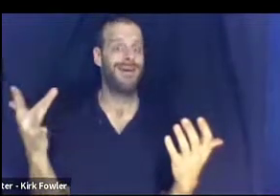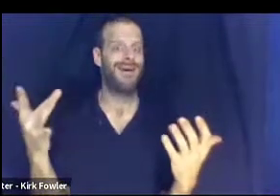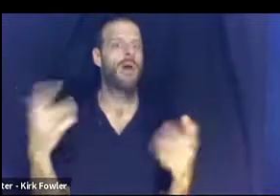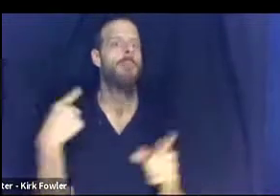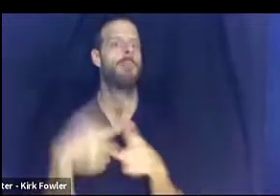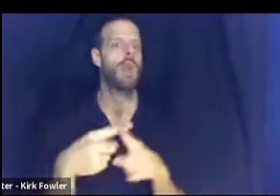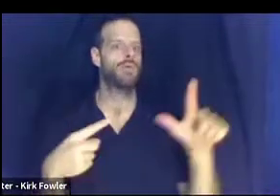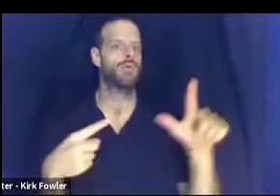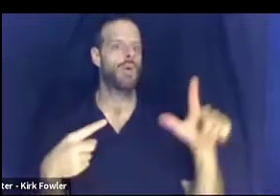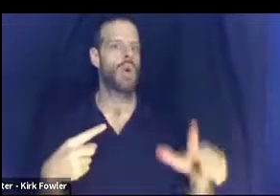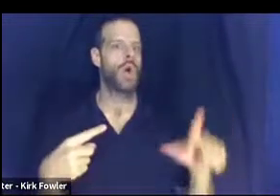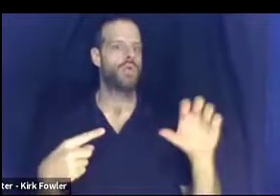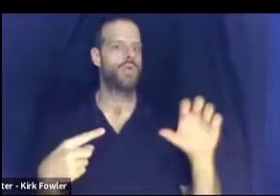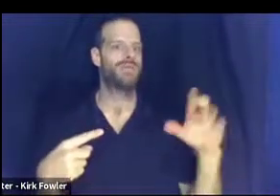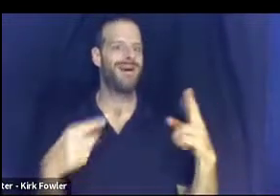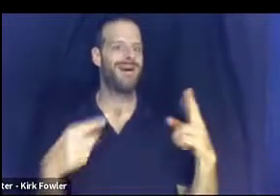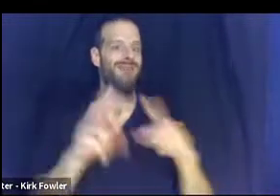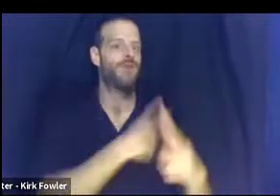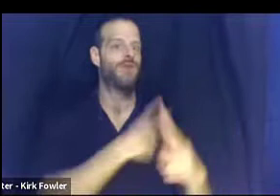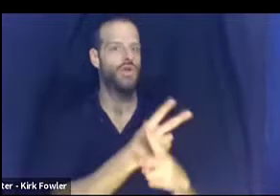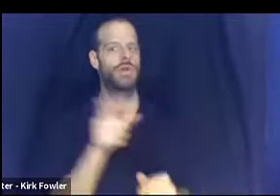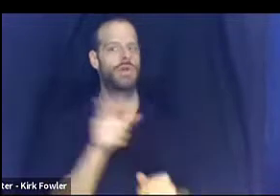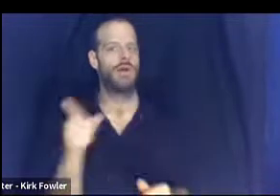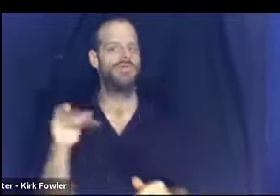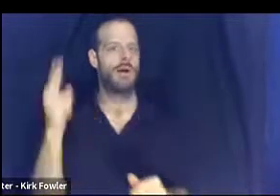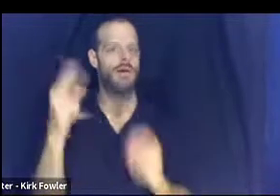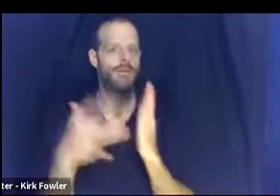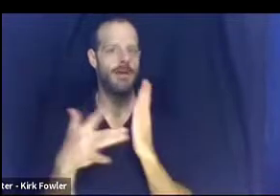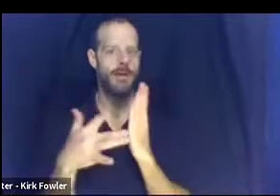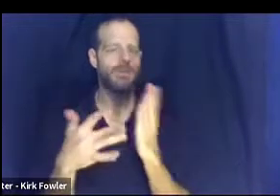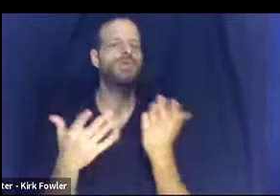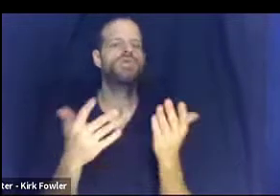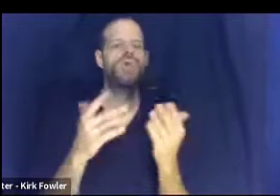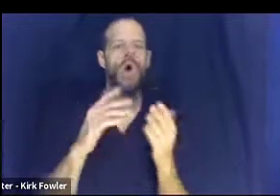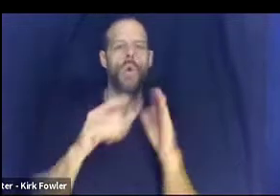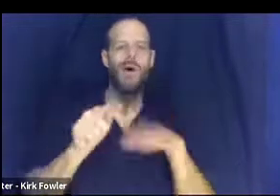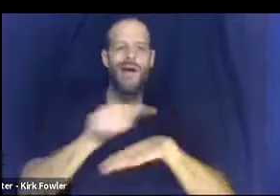So this is a photograph, right? Laminated photographs, and do mind the glare, right?